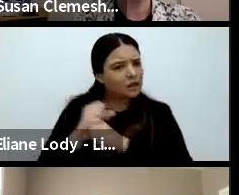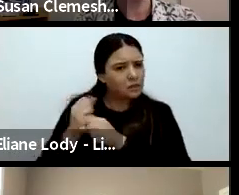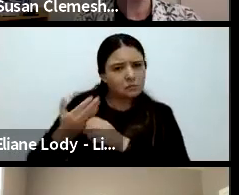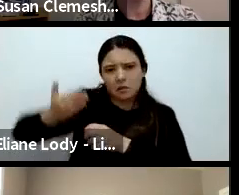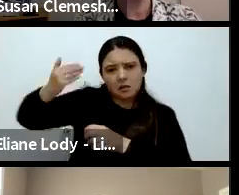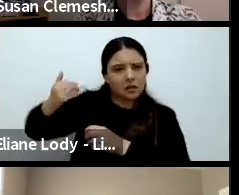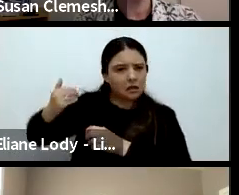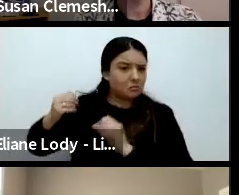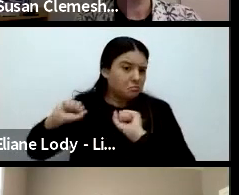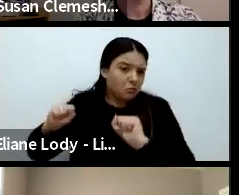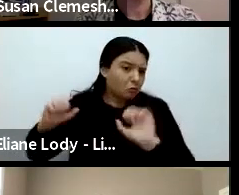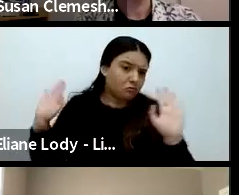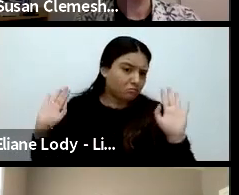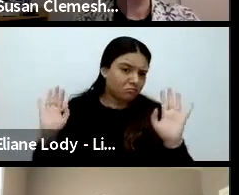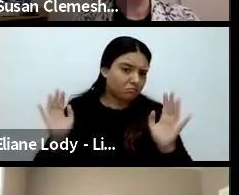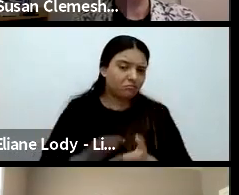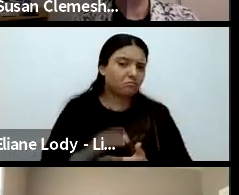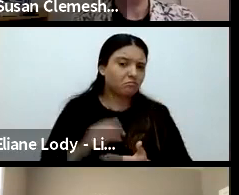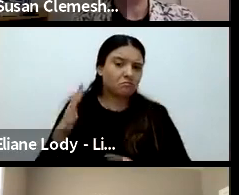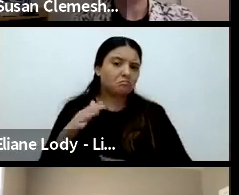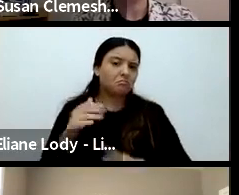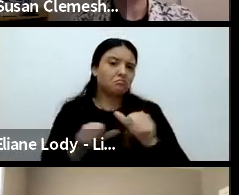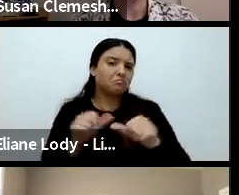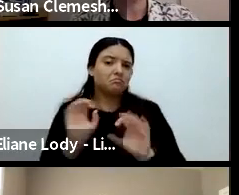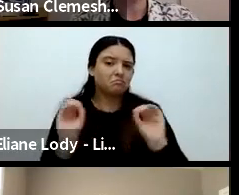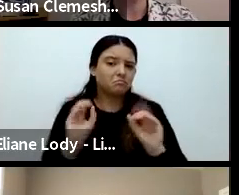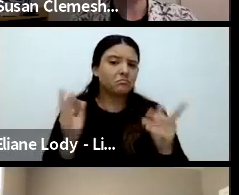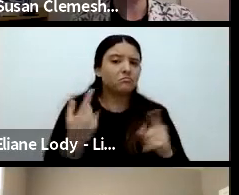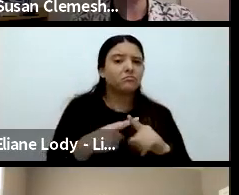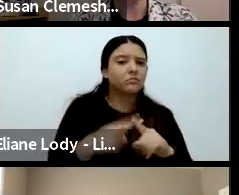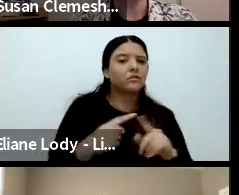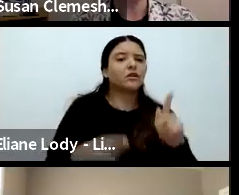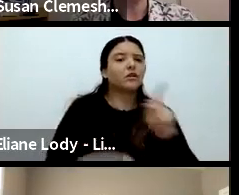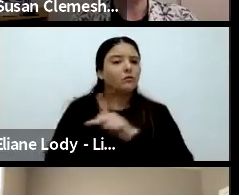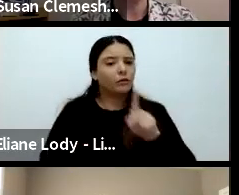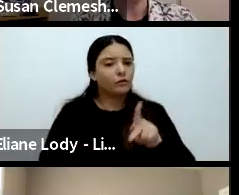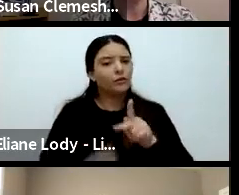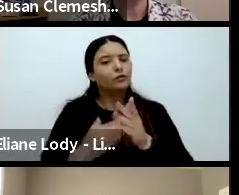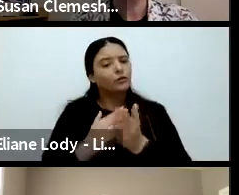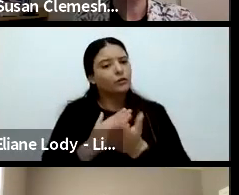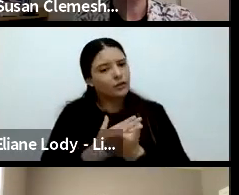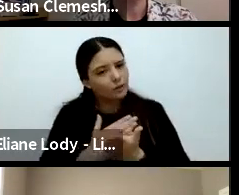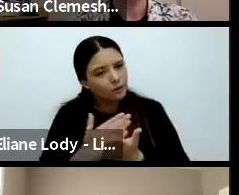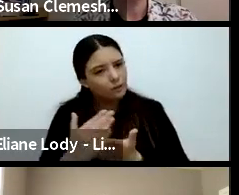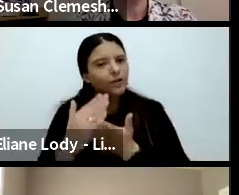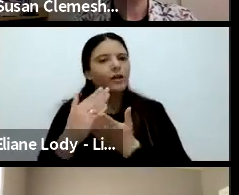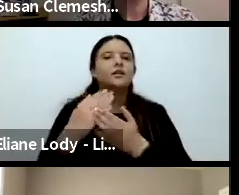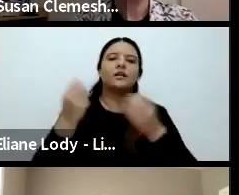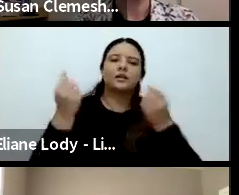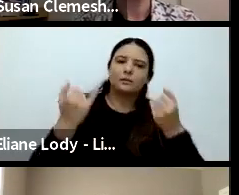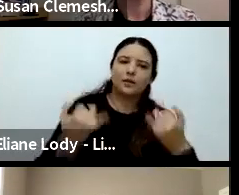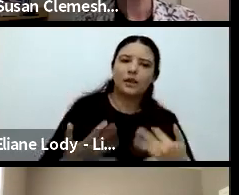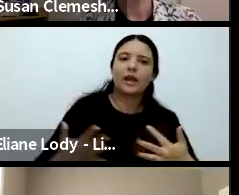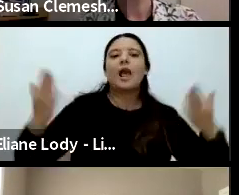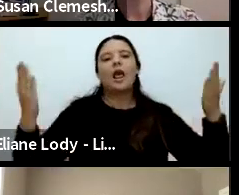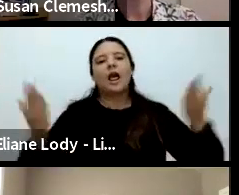ago, where the beginning, the big ago, where the beginning, the beginning teacher said well. , you know you know we're going to kind of us you know we're going to kind of undo the, you know, all the mistakes of. thers